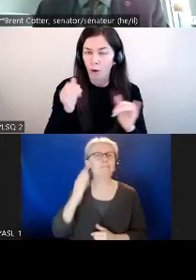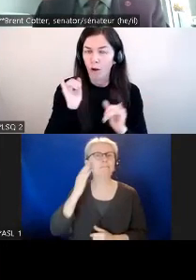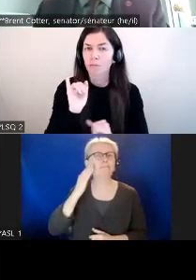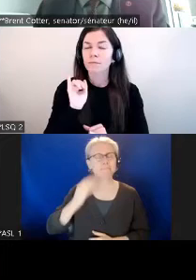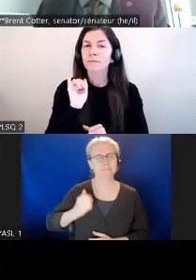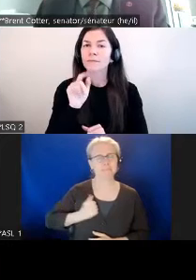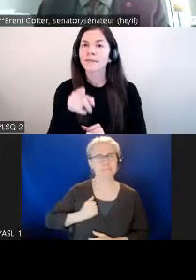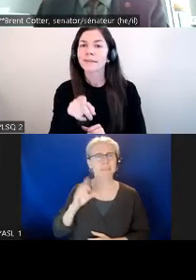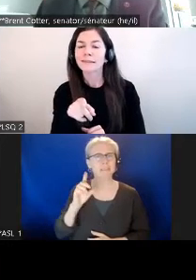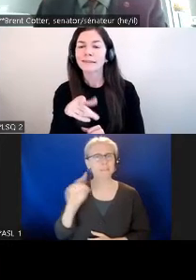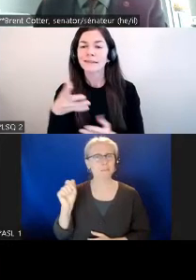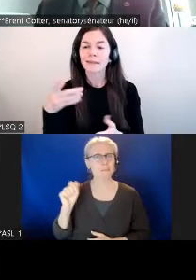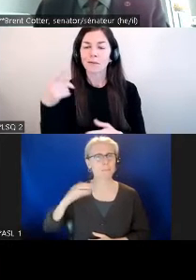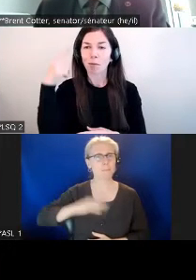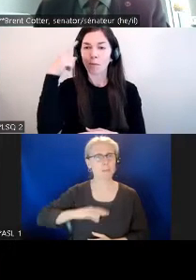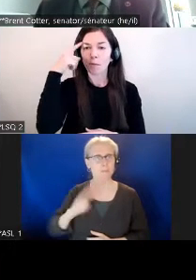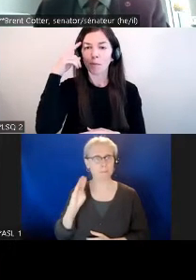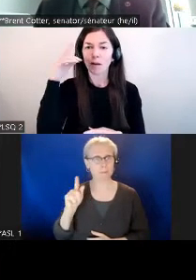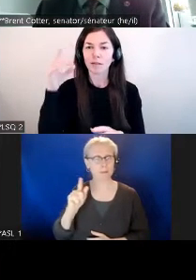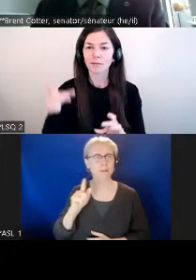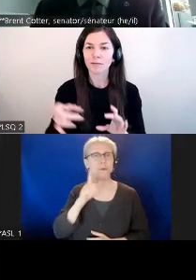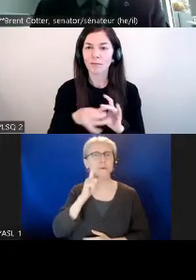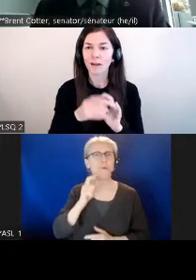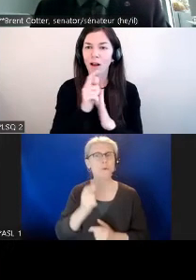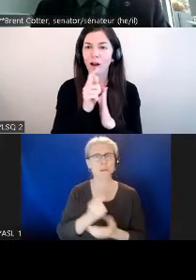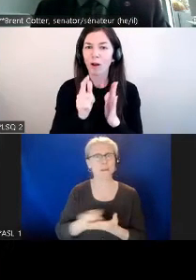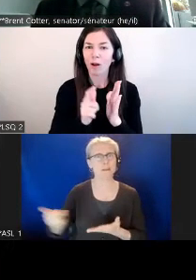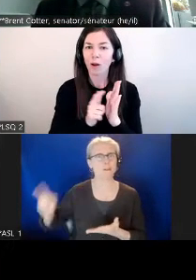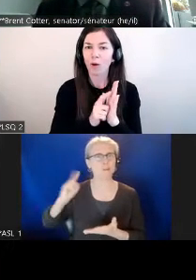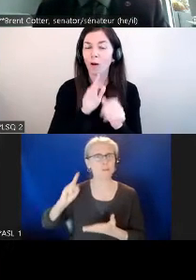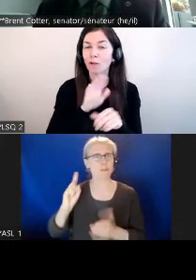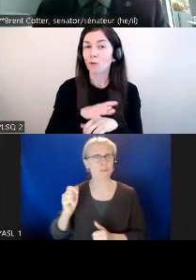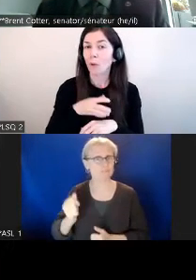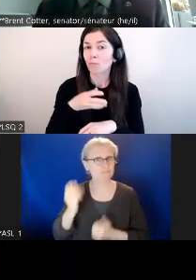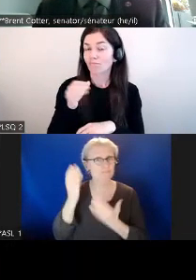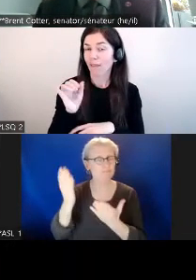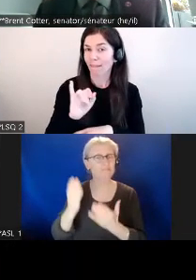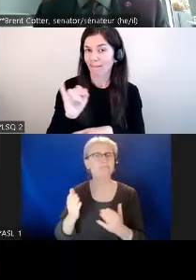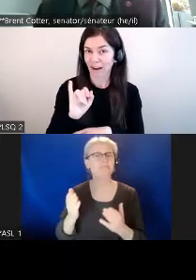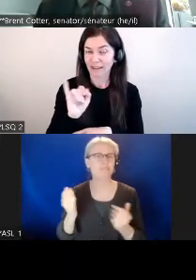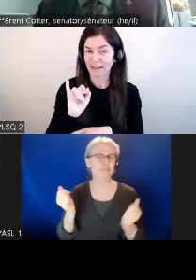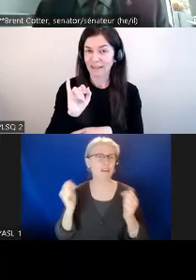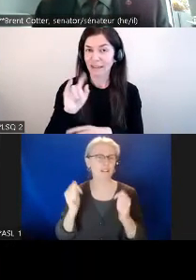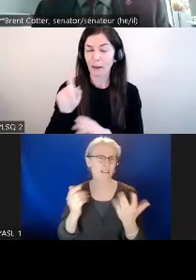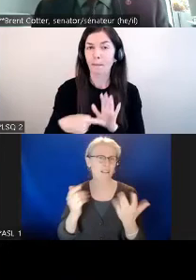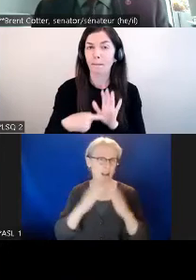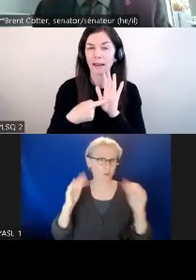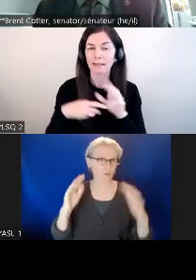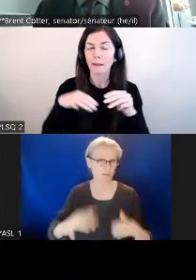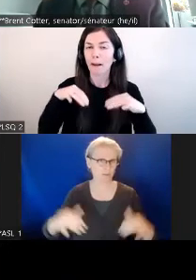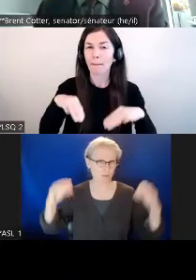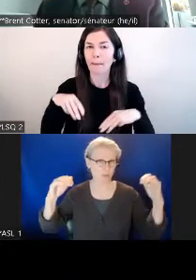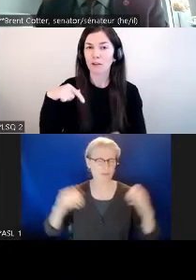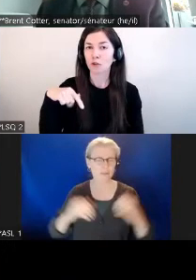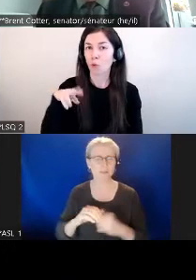BILL INTRODUCED BY MINISTER QUALTROUGH LAST WEEK IN THE HOUSE OF COMMONS, THAT IS ACTUALLY